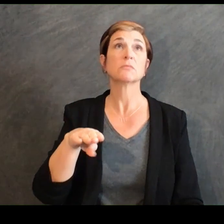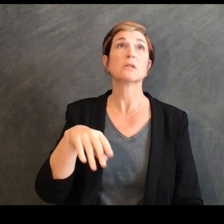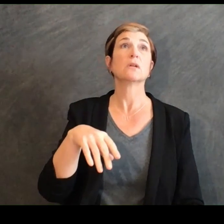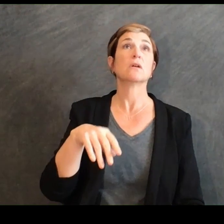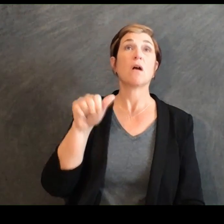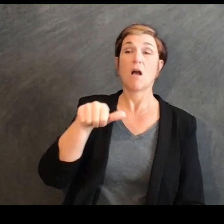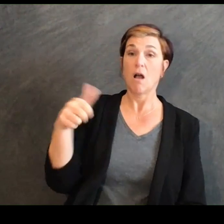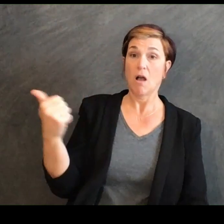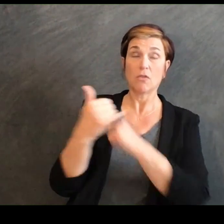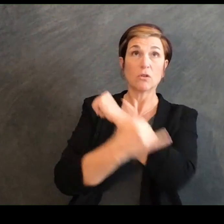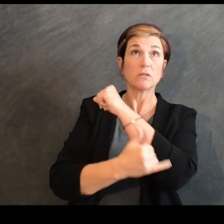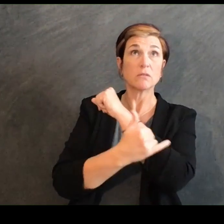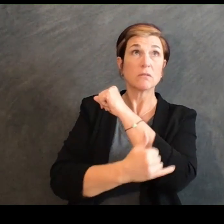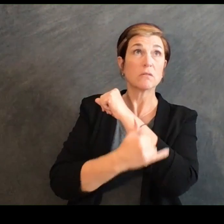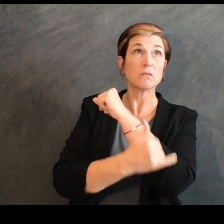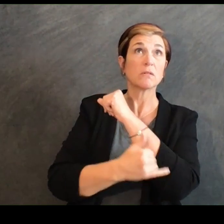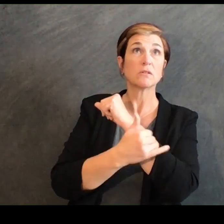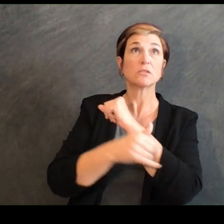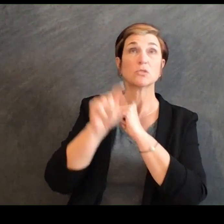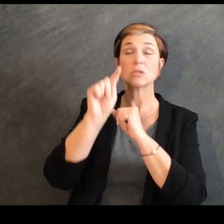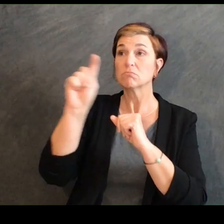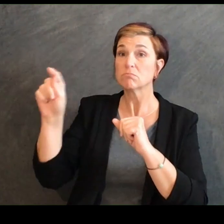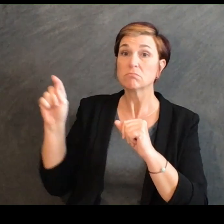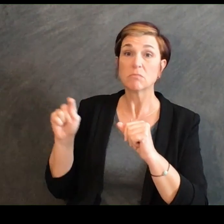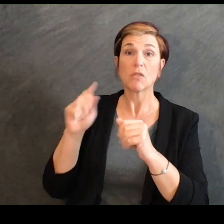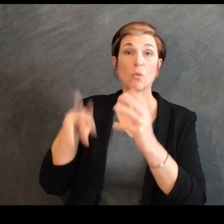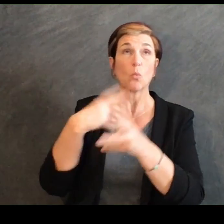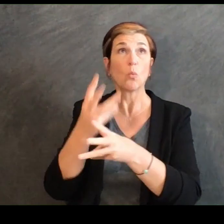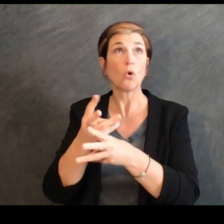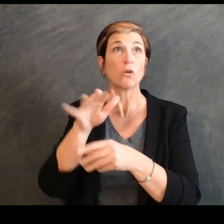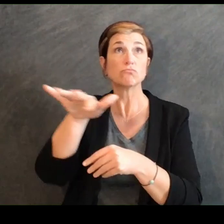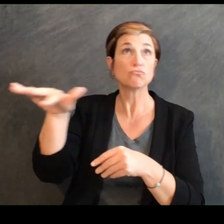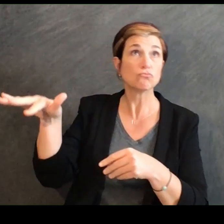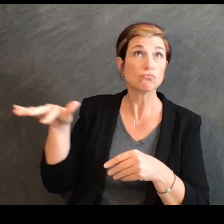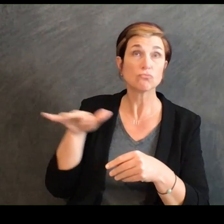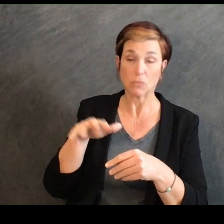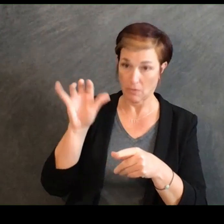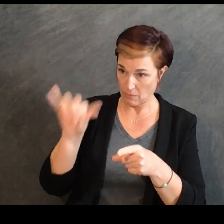so that was lucky or through Talent or through luck call it whatever you want